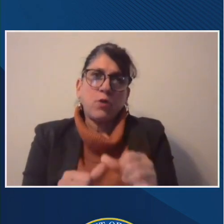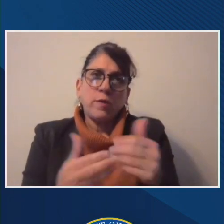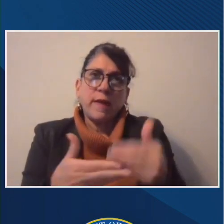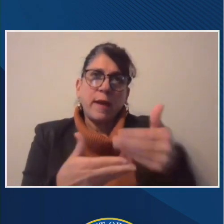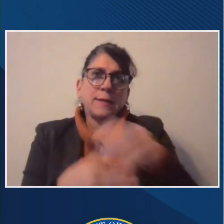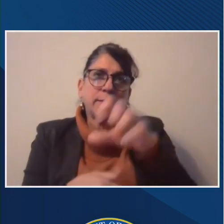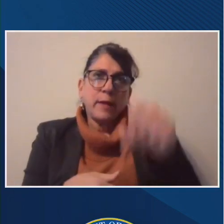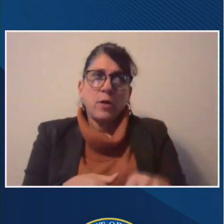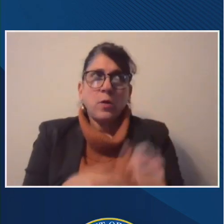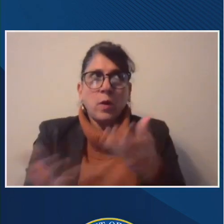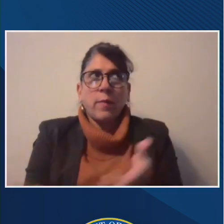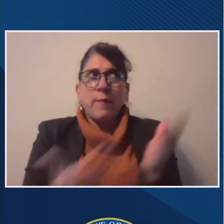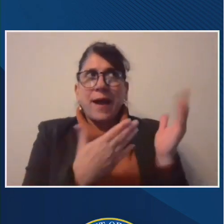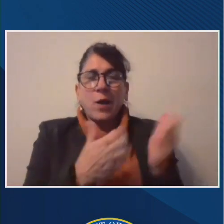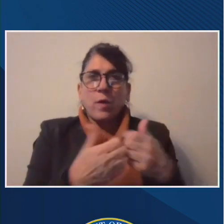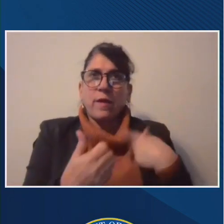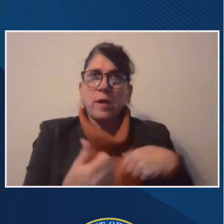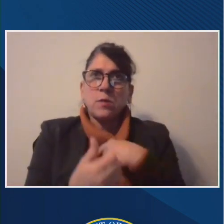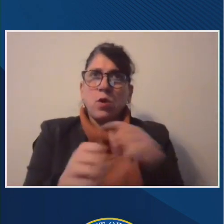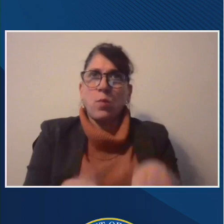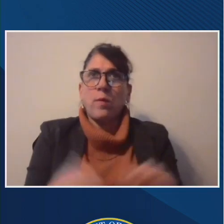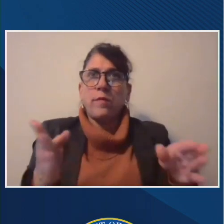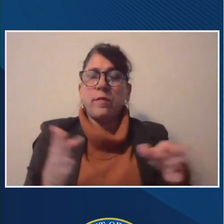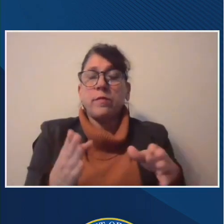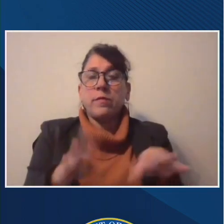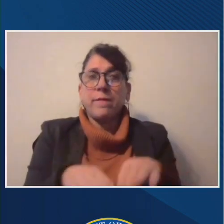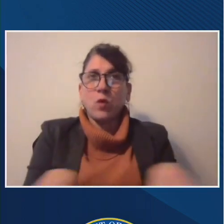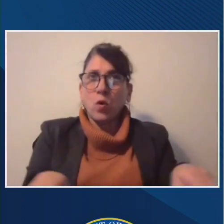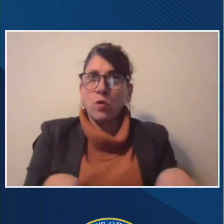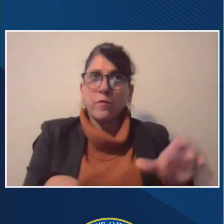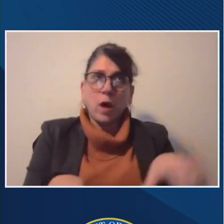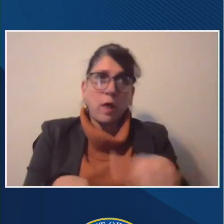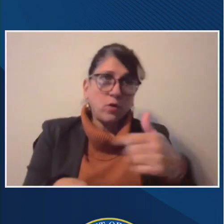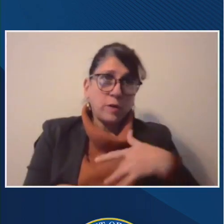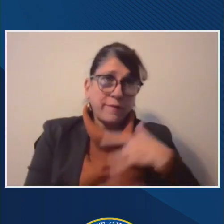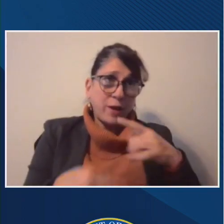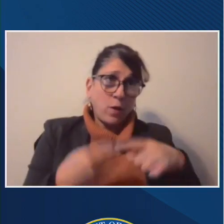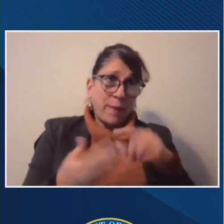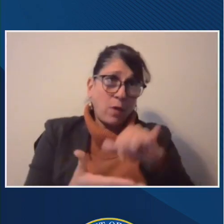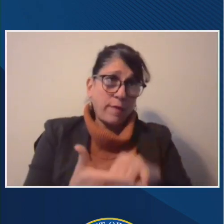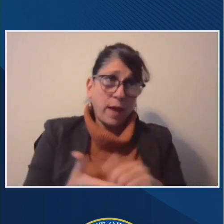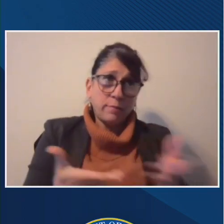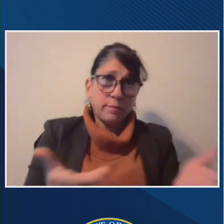But I do want to open the floor for how others feel about that or any other aspect